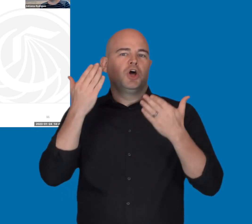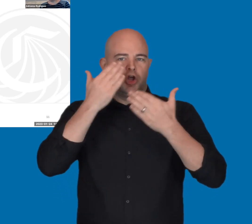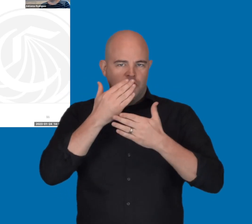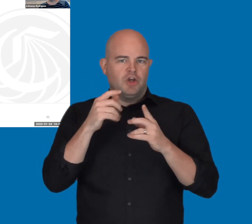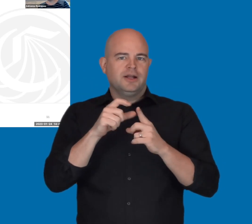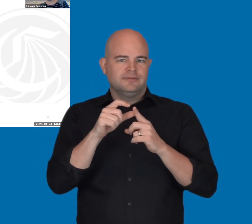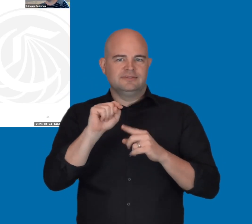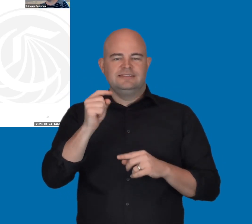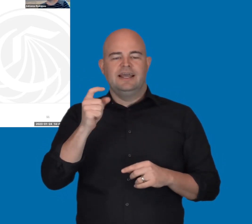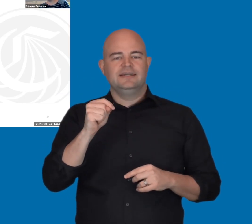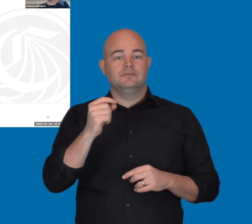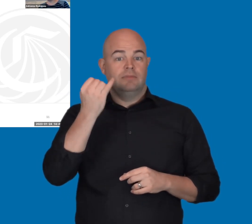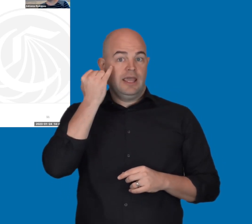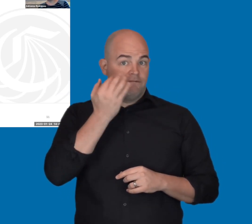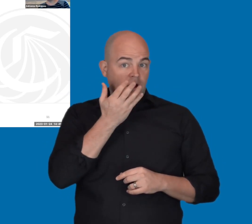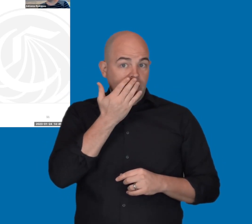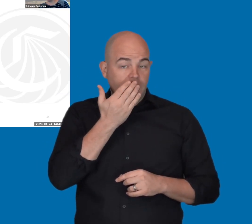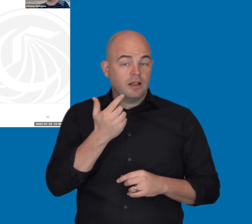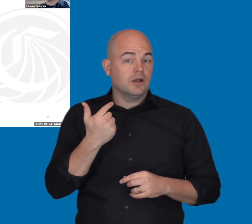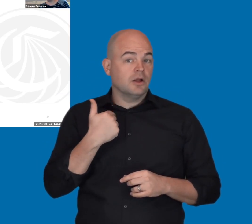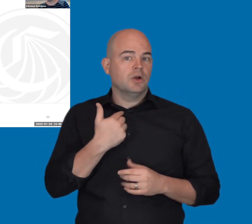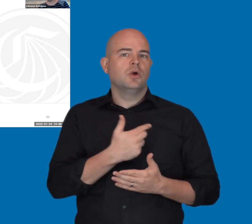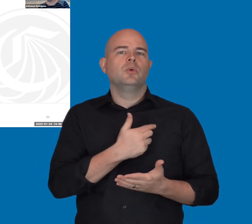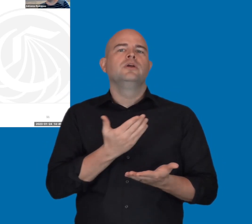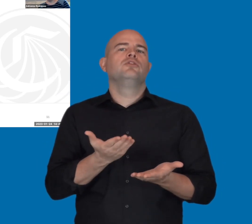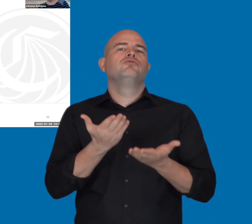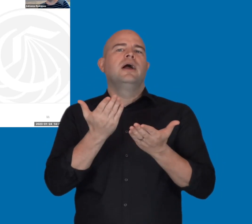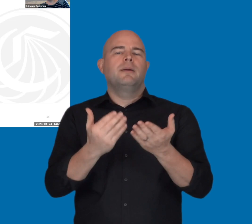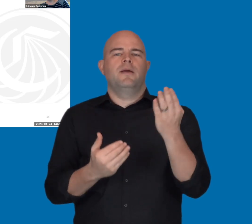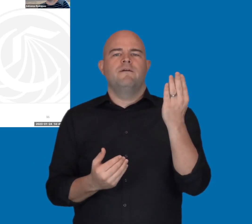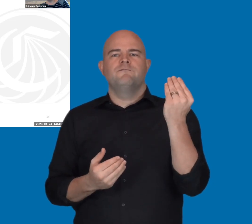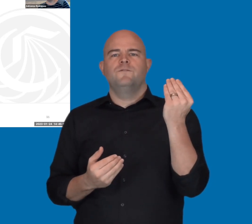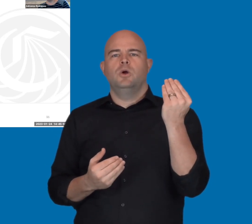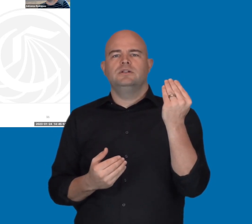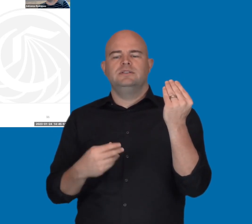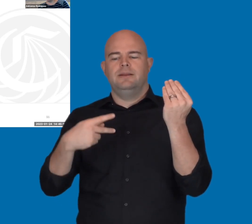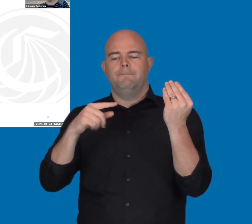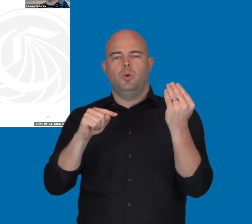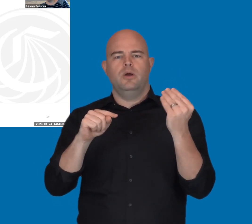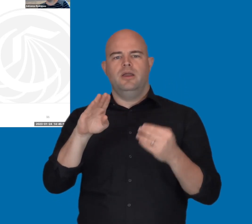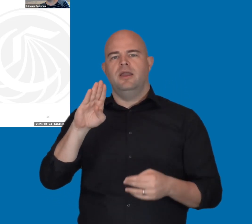If you're using color, we recommend 14-point bold font